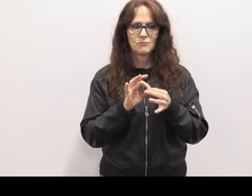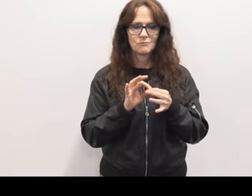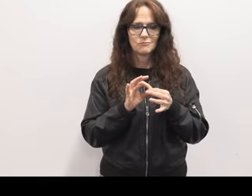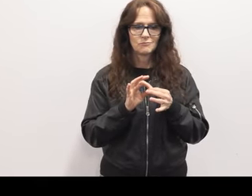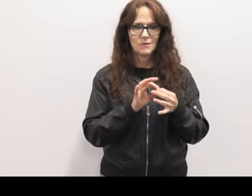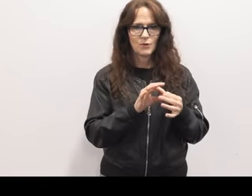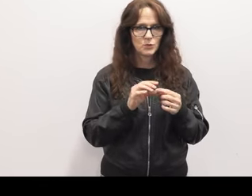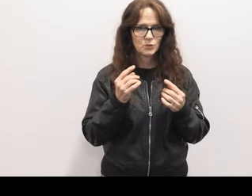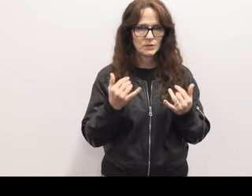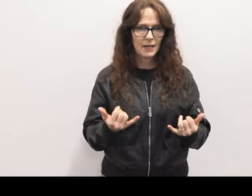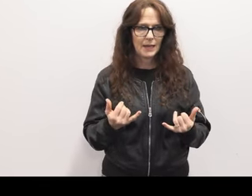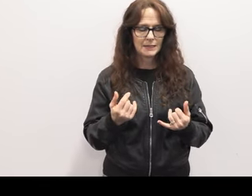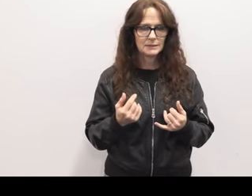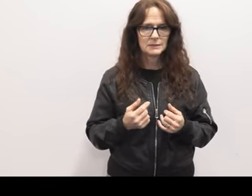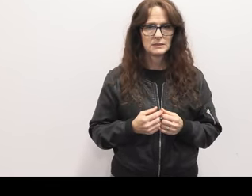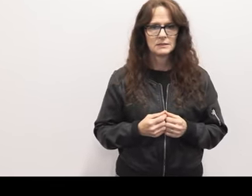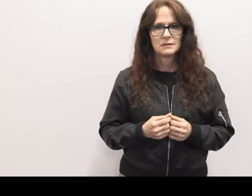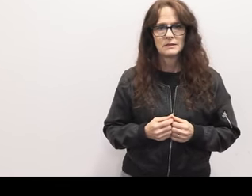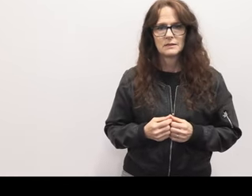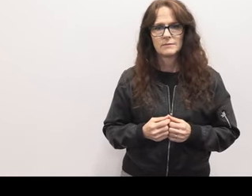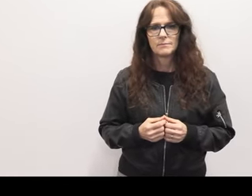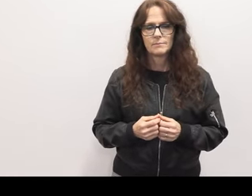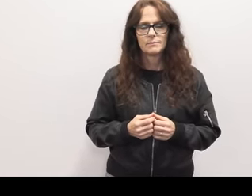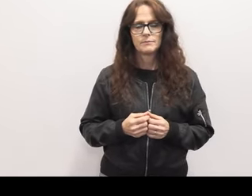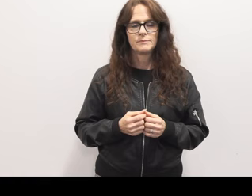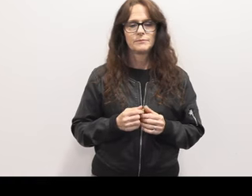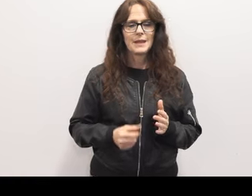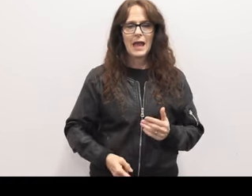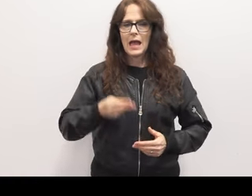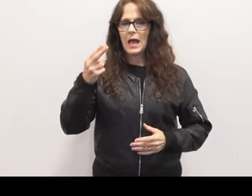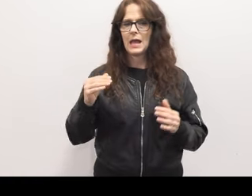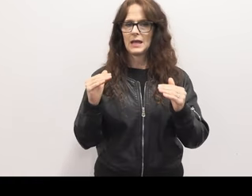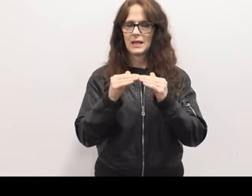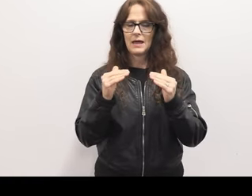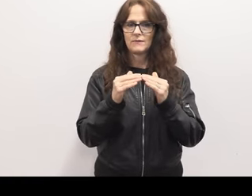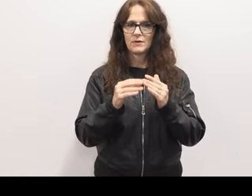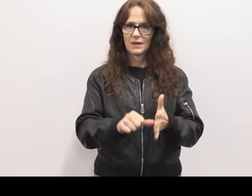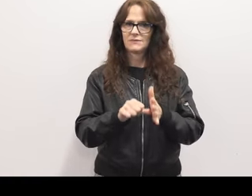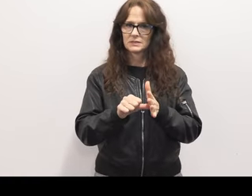with a heightened level of empathy. I've said that multiple times.